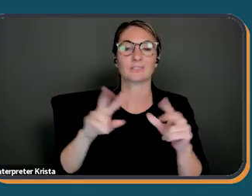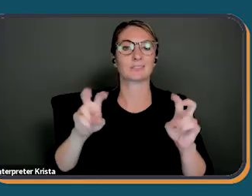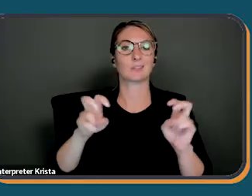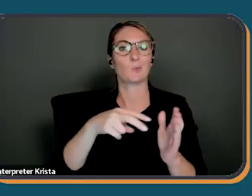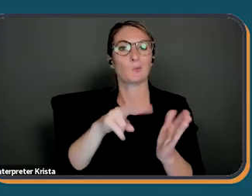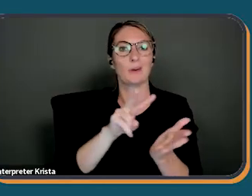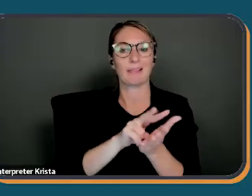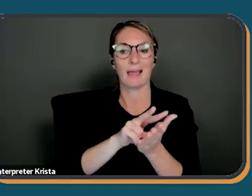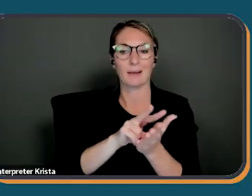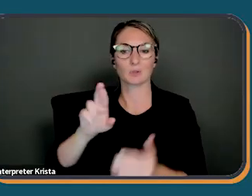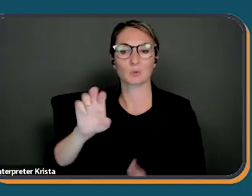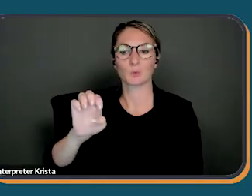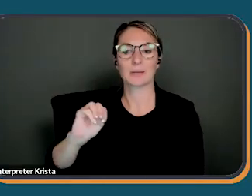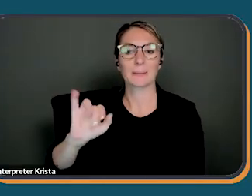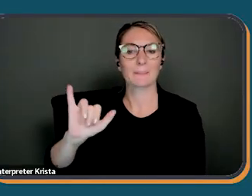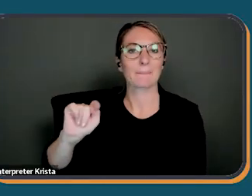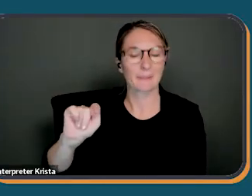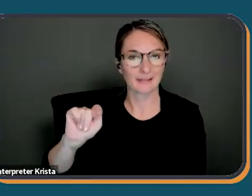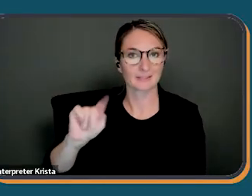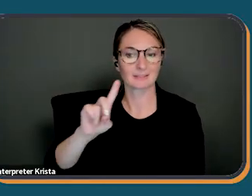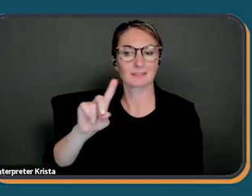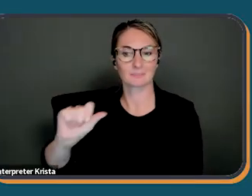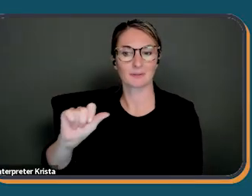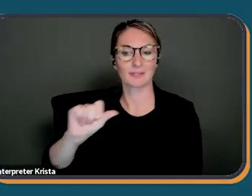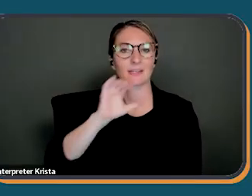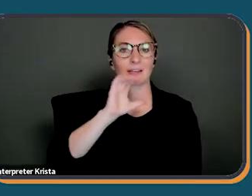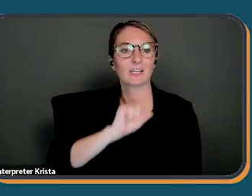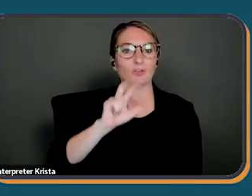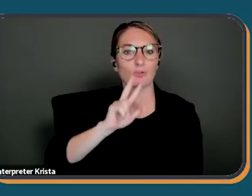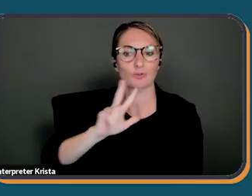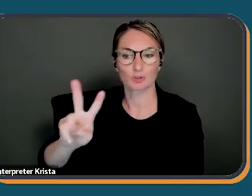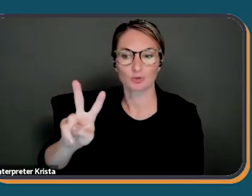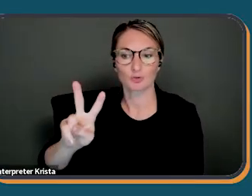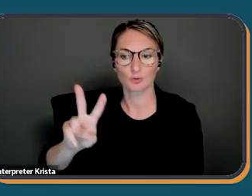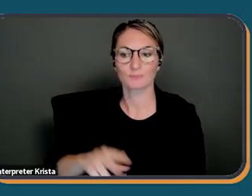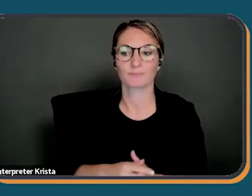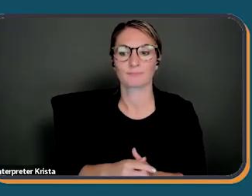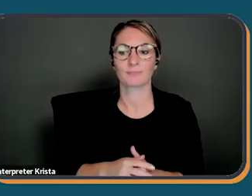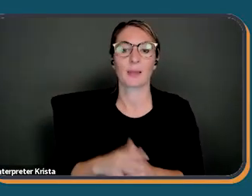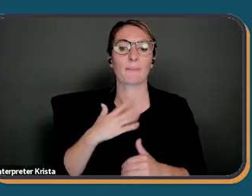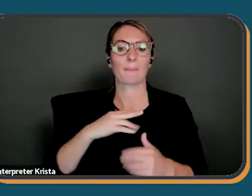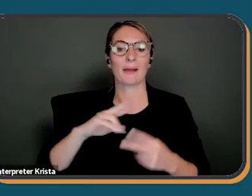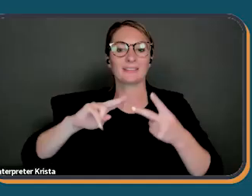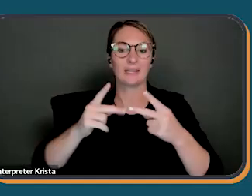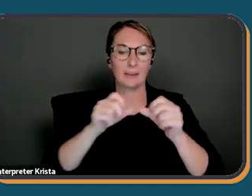permanent disability at age 50. And I am here with the ladies of MCD Global Health